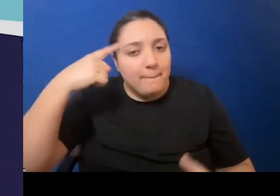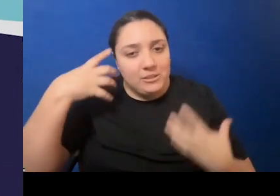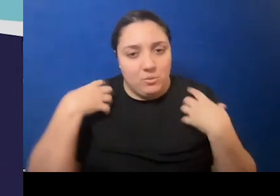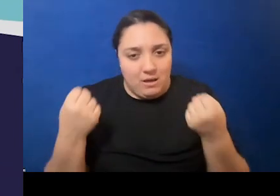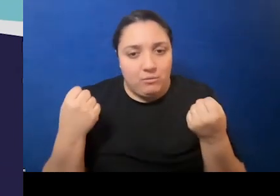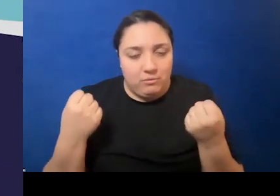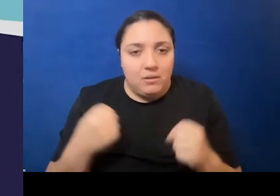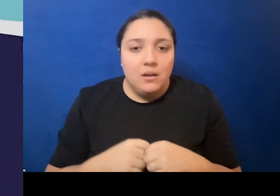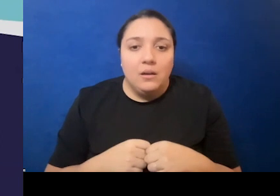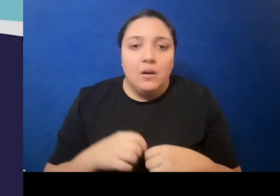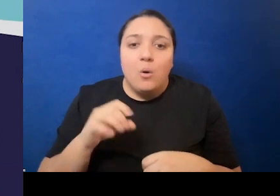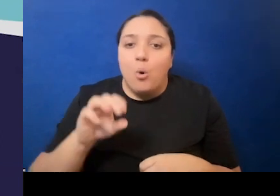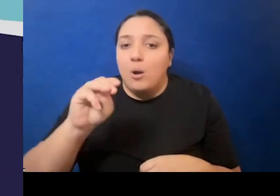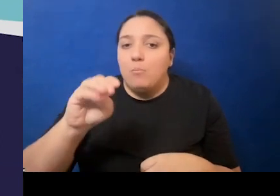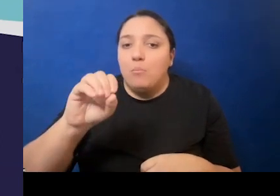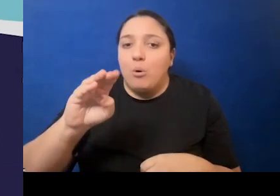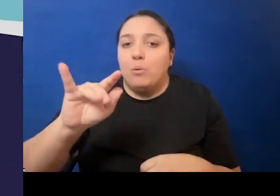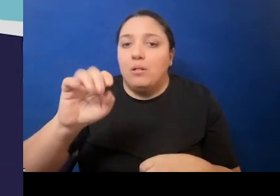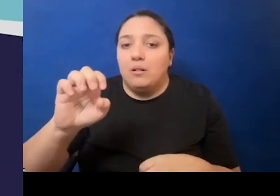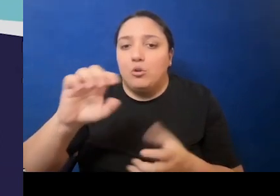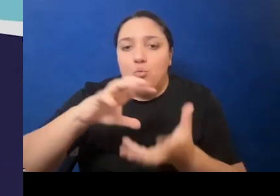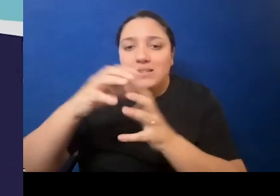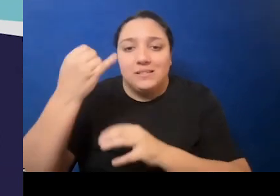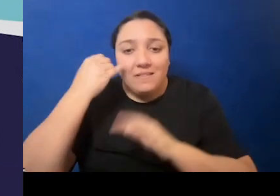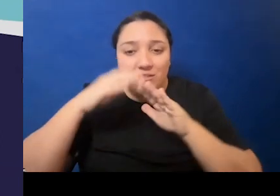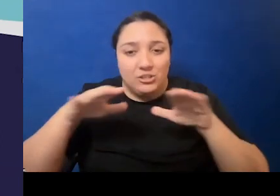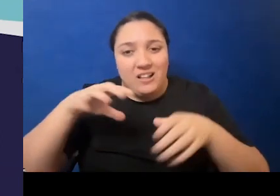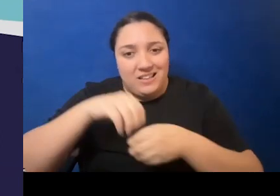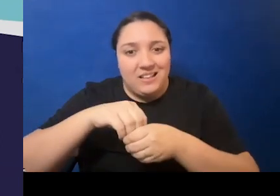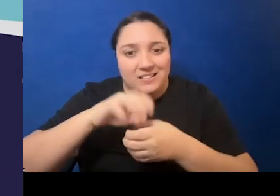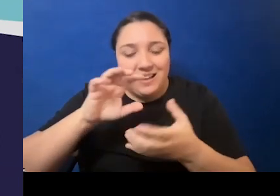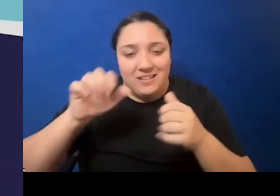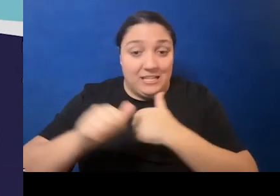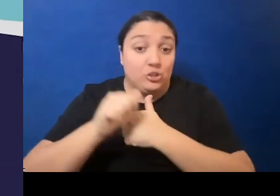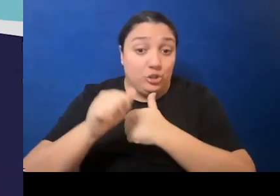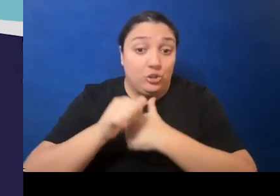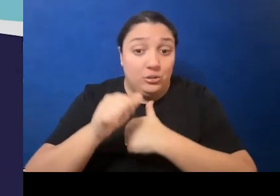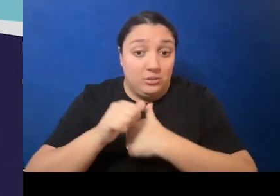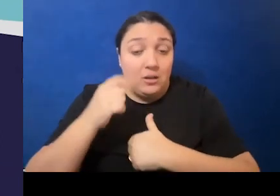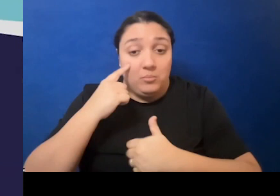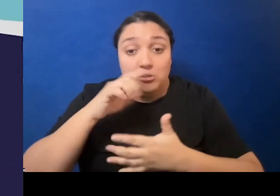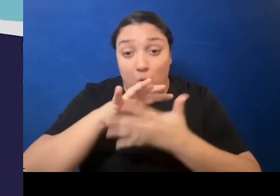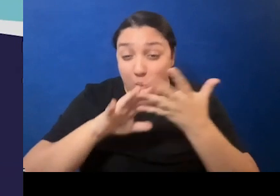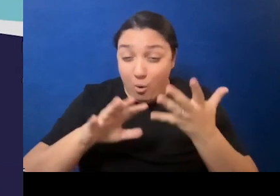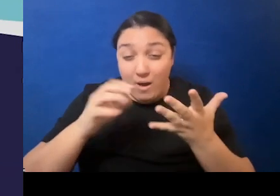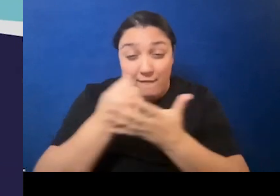OR MOBILE CRISIS IF THE CHILD IS IN DANGER. THESE ARE ALL HAVE TO COME